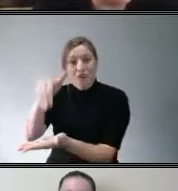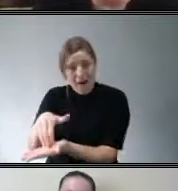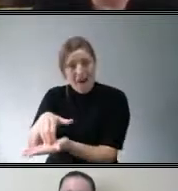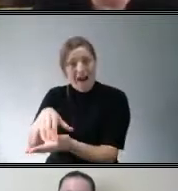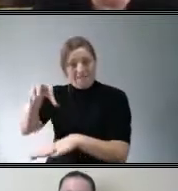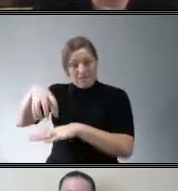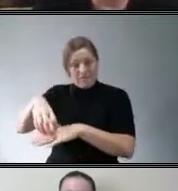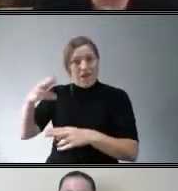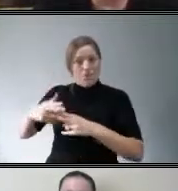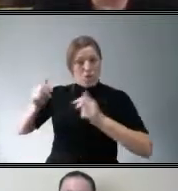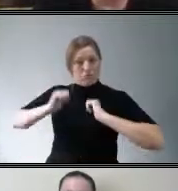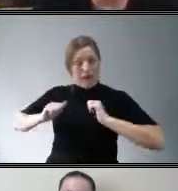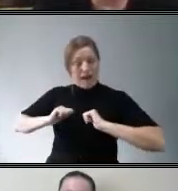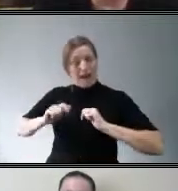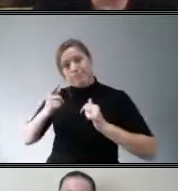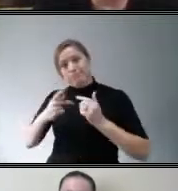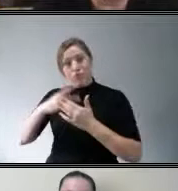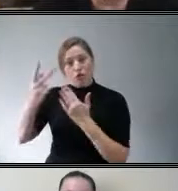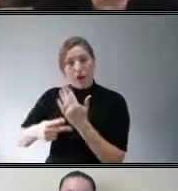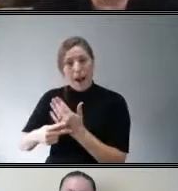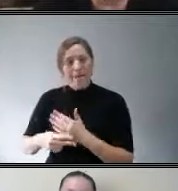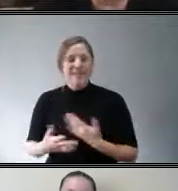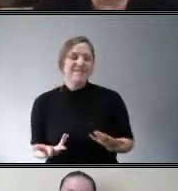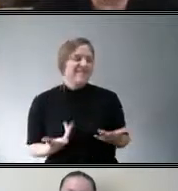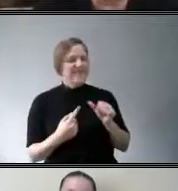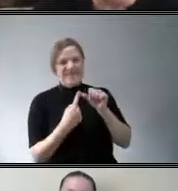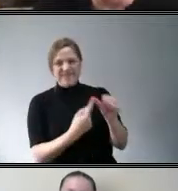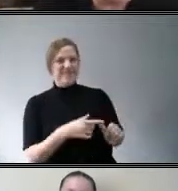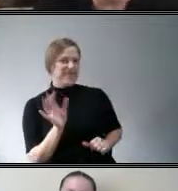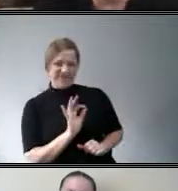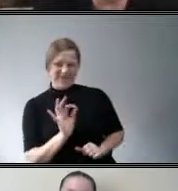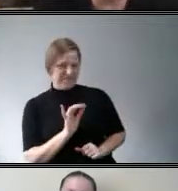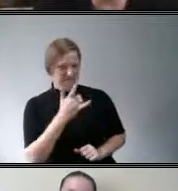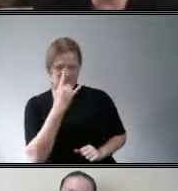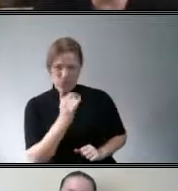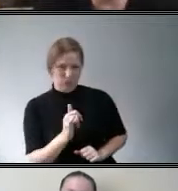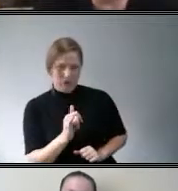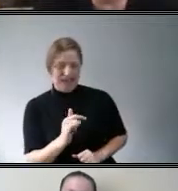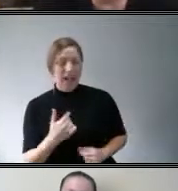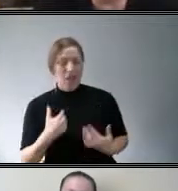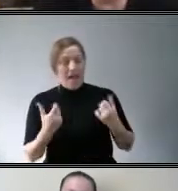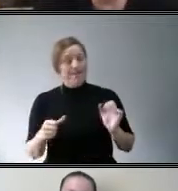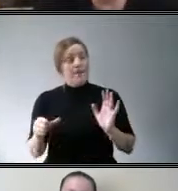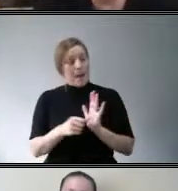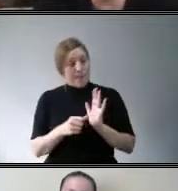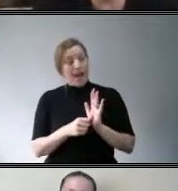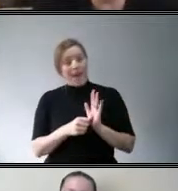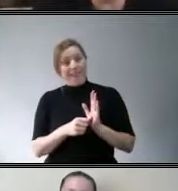so we've only got available the salaries for the interns not any traveler accommodation so it